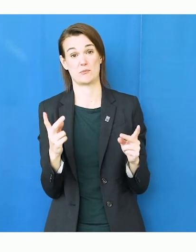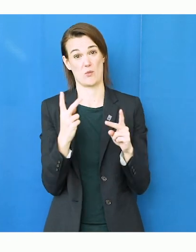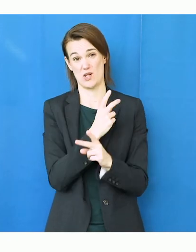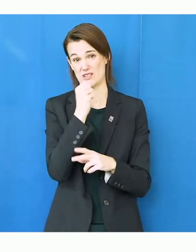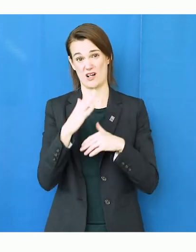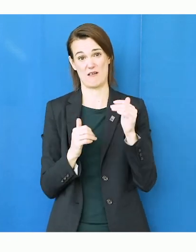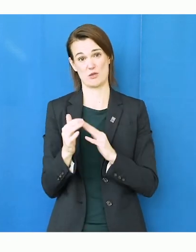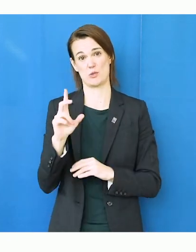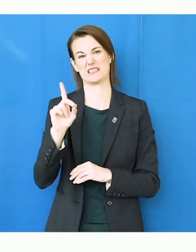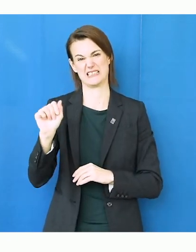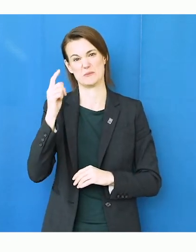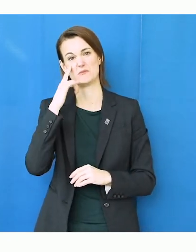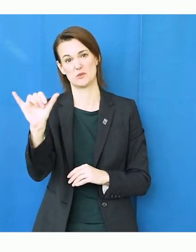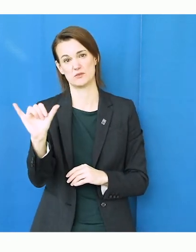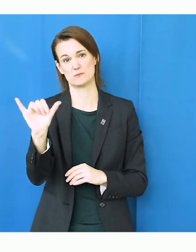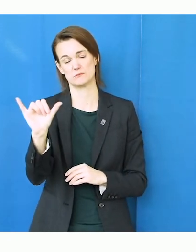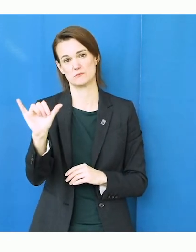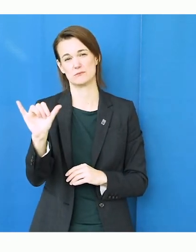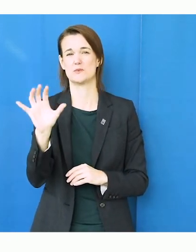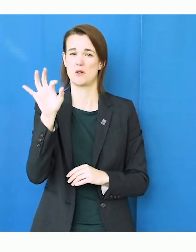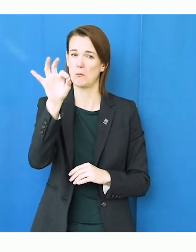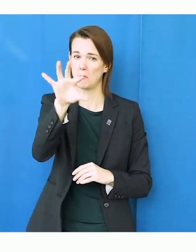During this pandemic, wearing a mask can truly help others and yourself. Choose safety above all.